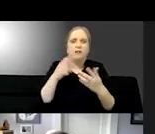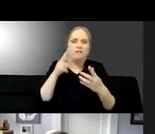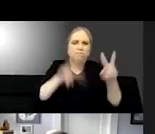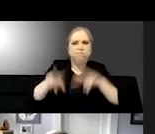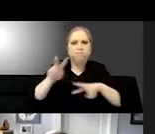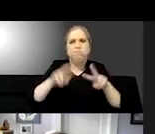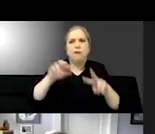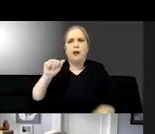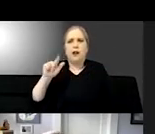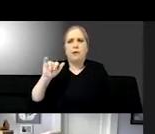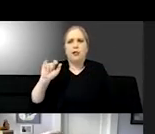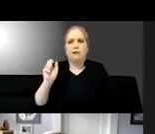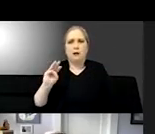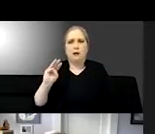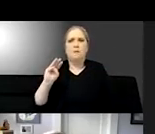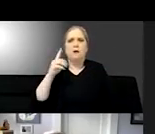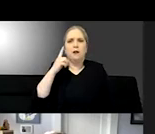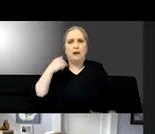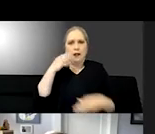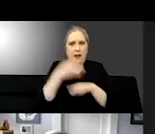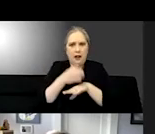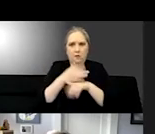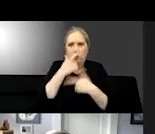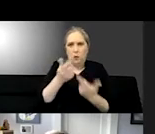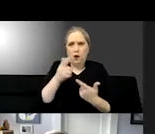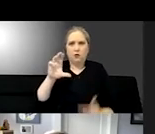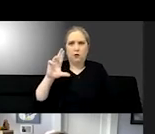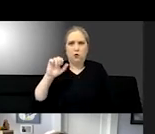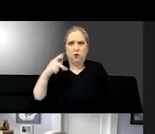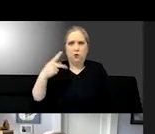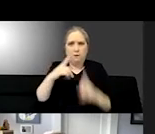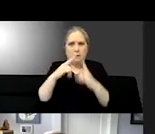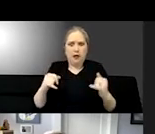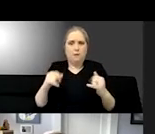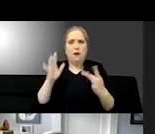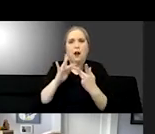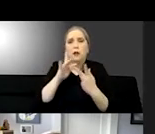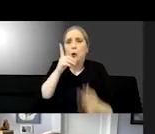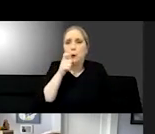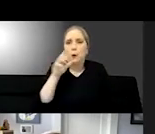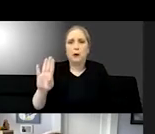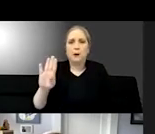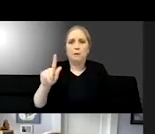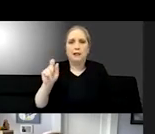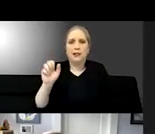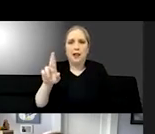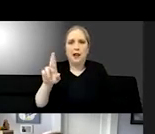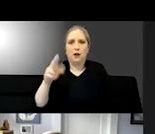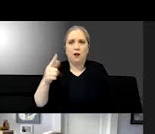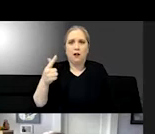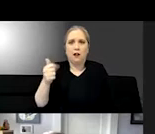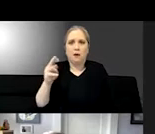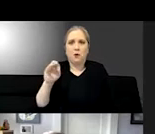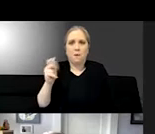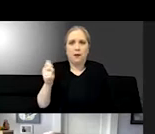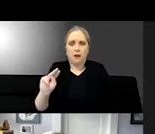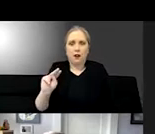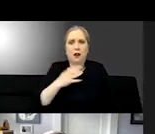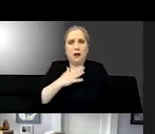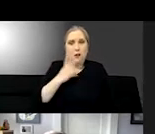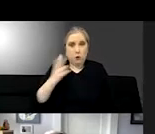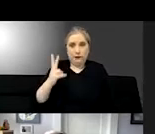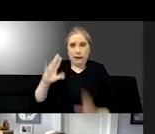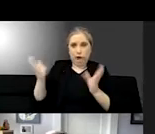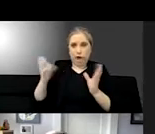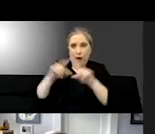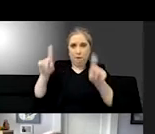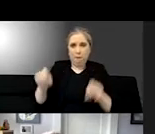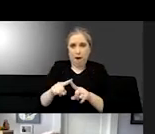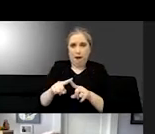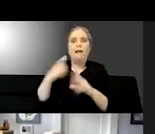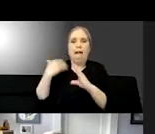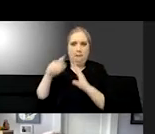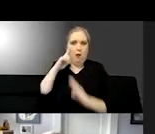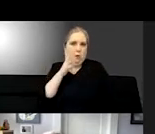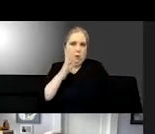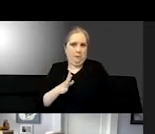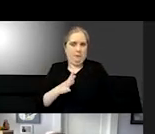And now I want to introduce you to Scott Scott, Starkloff Disability Institute's development director and the tech host of the evening to explain some of the features we will be using tonight.